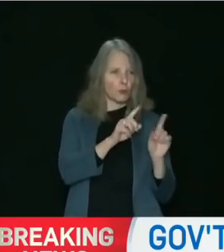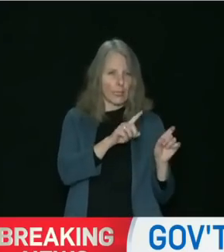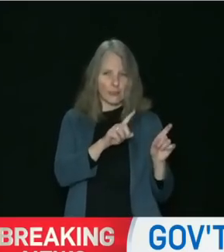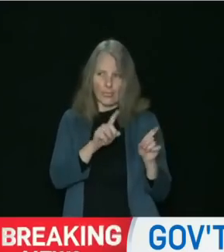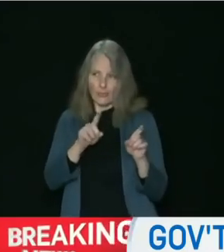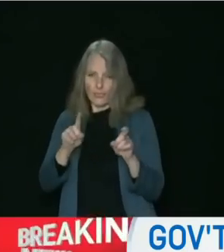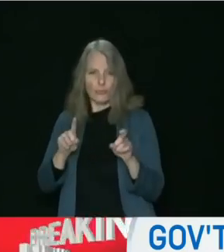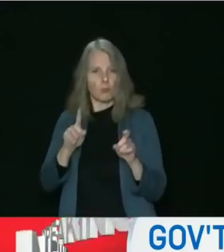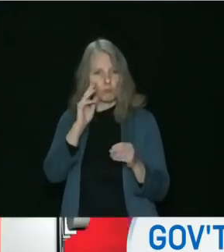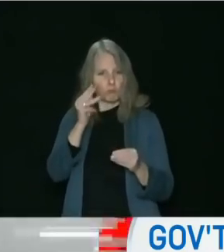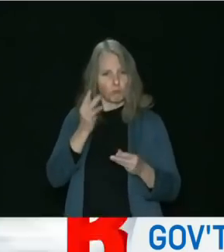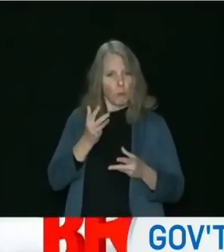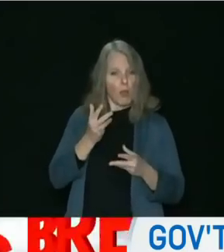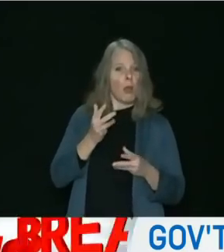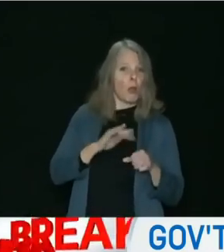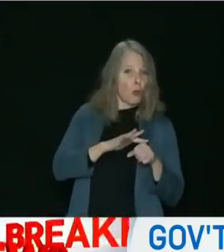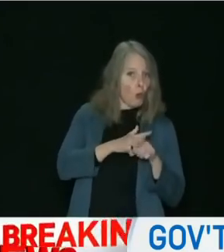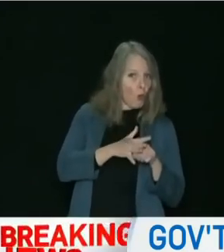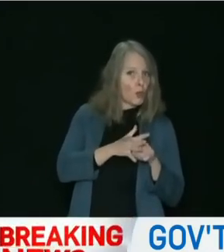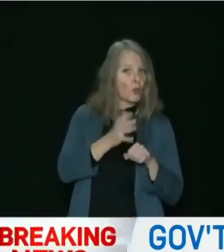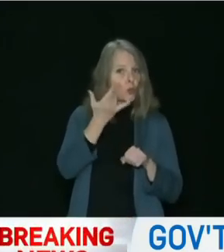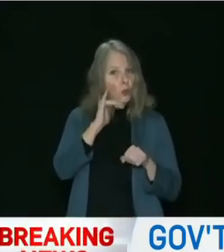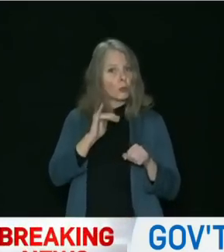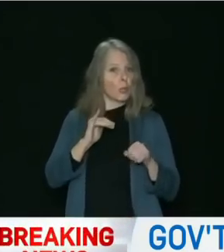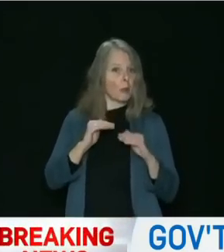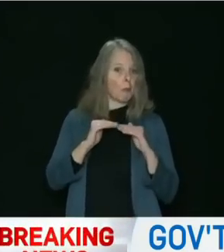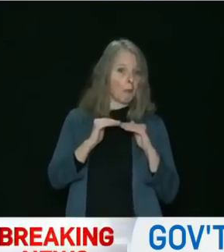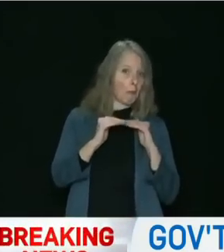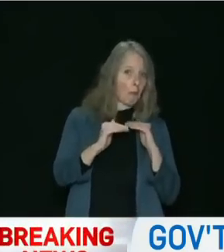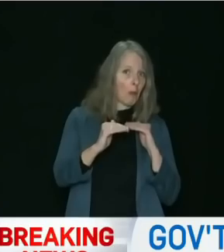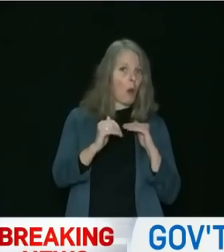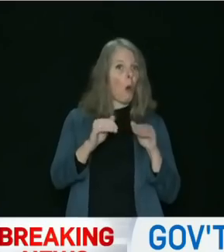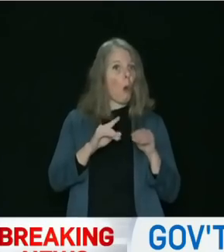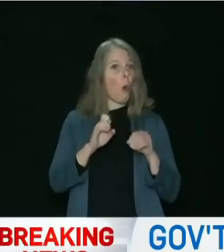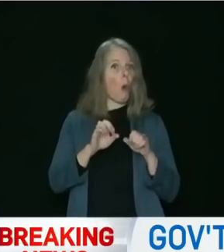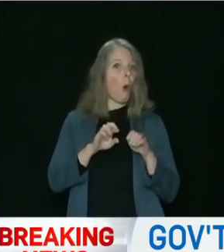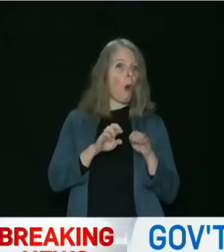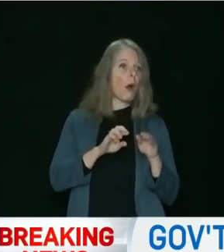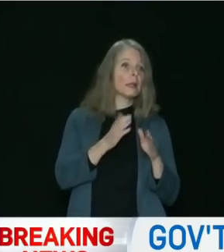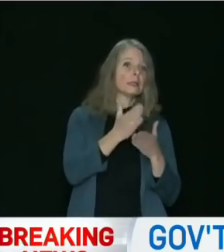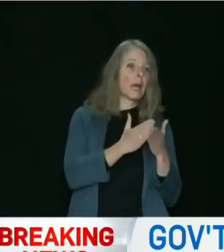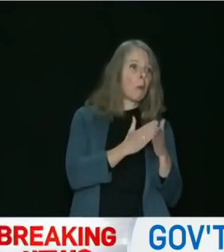NOW, FOLLOWING THE TREND FOR